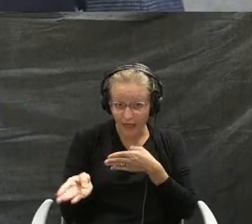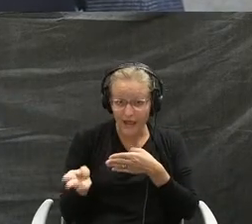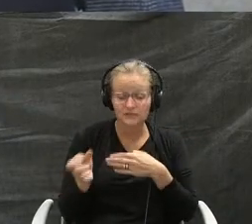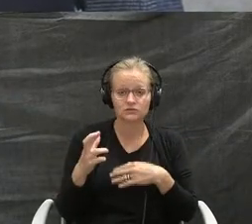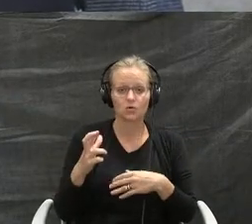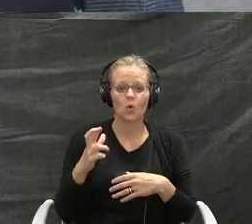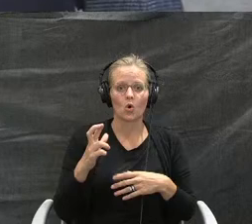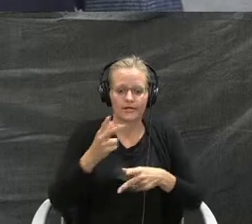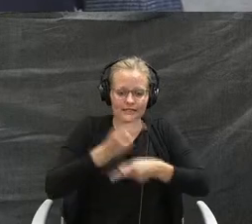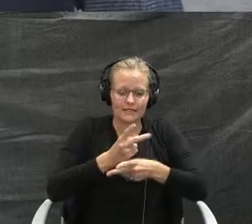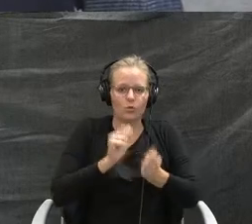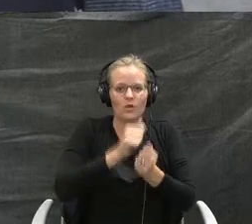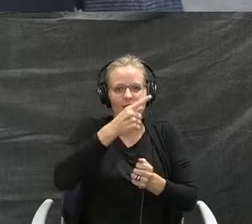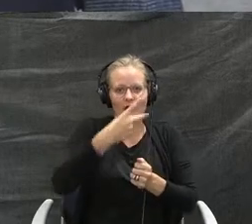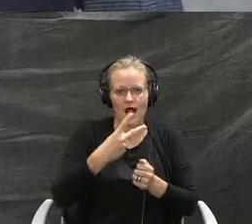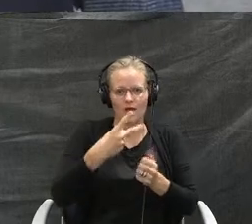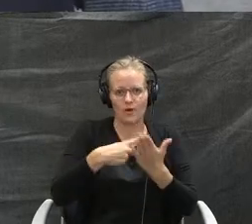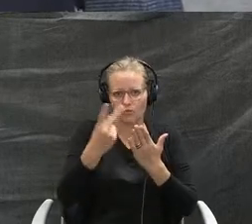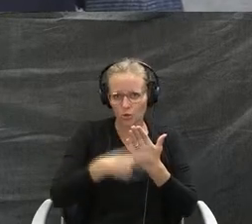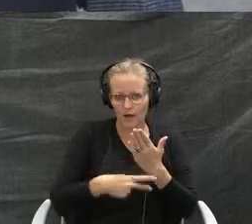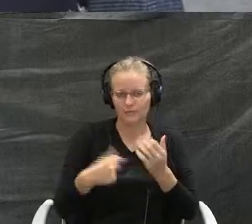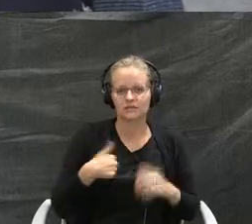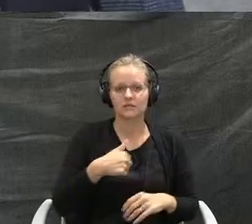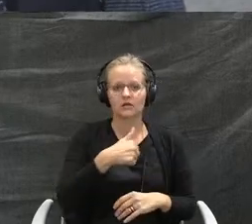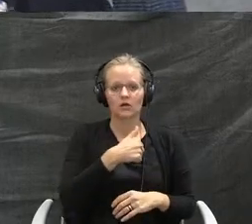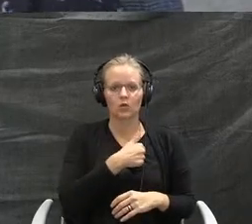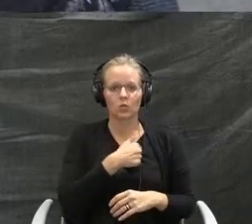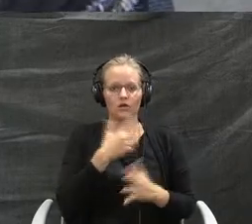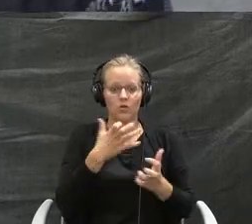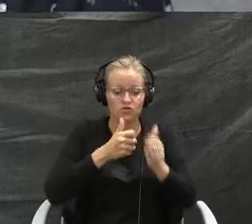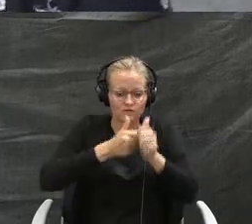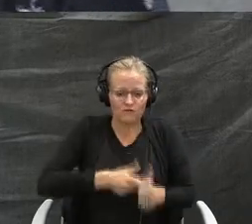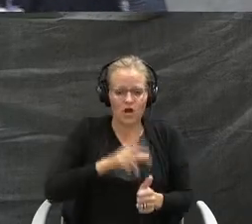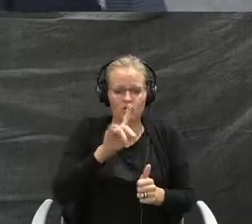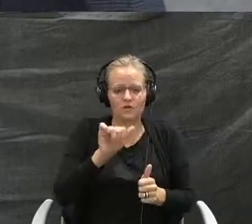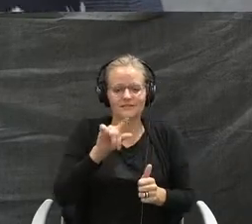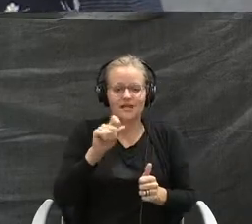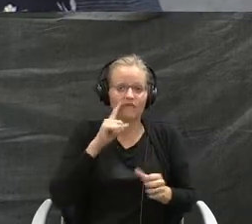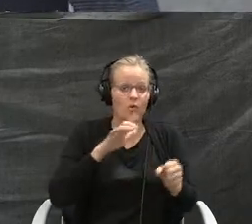limit of closing or opening fully schools? My second question is, in a hybrid